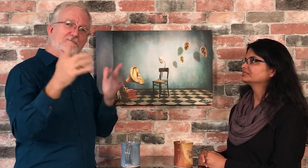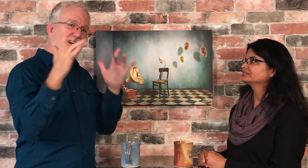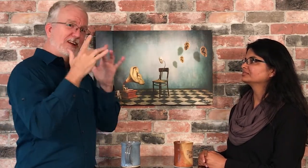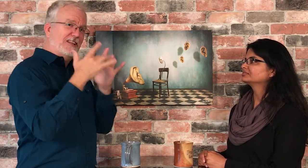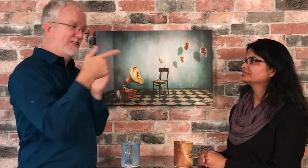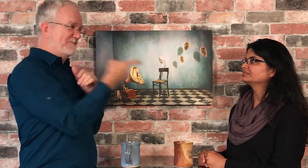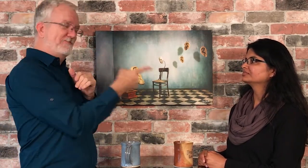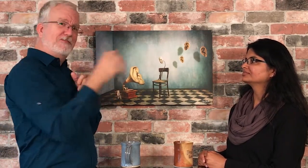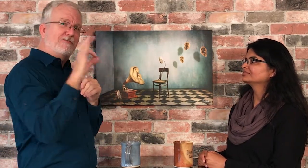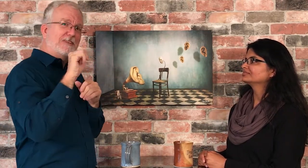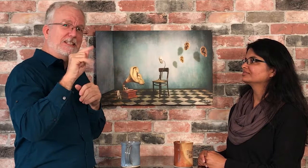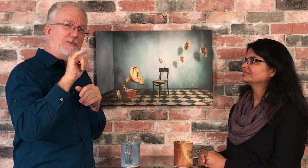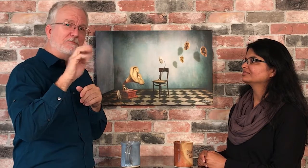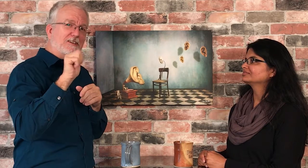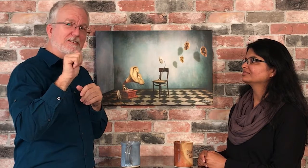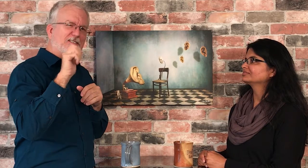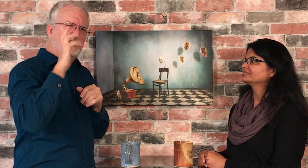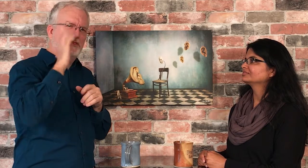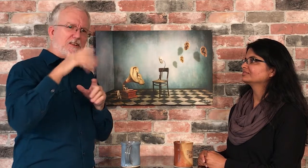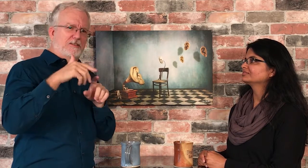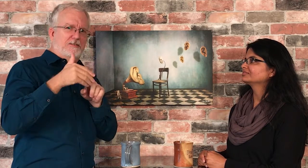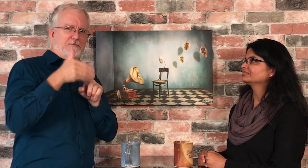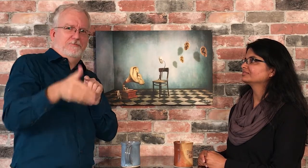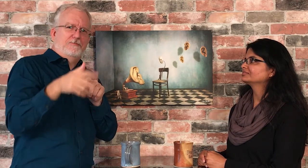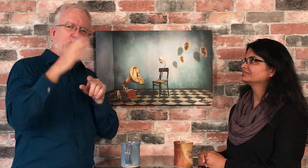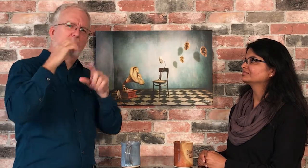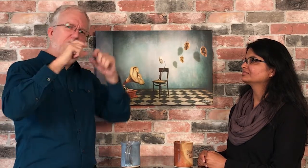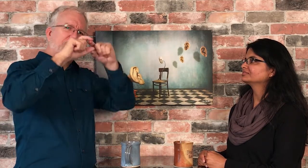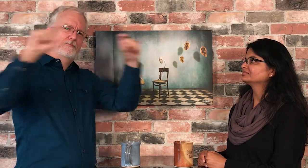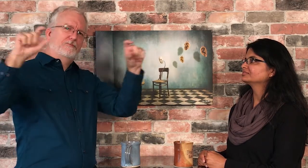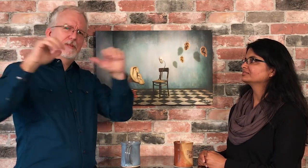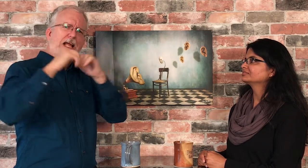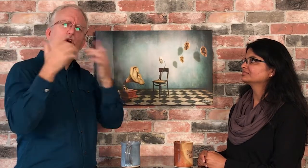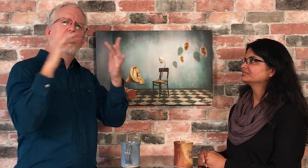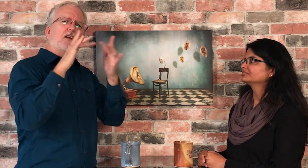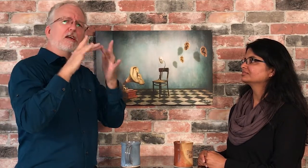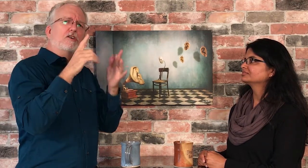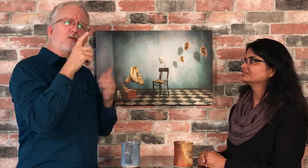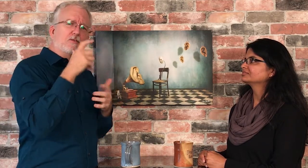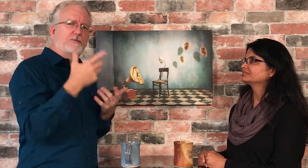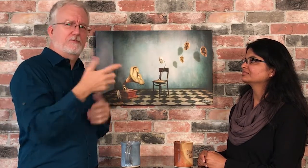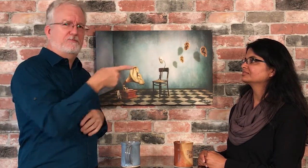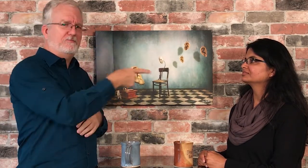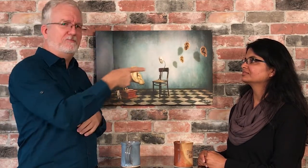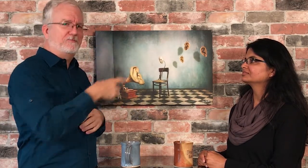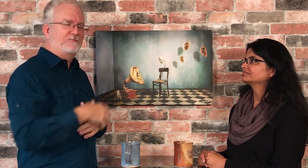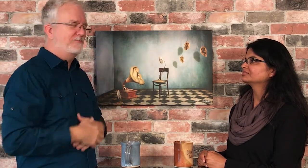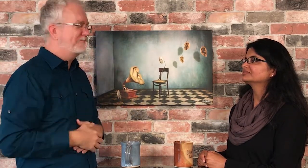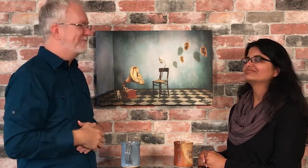Next will be a slide with details on how to contact Fatima.